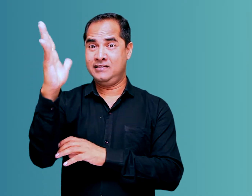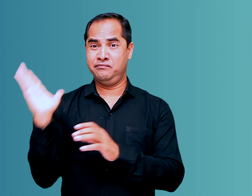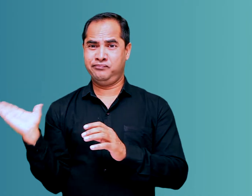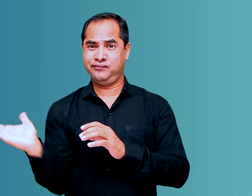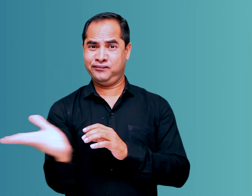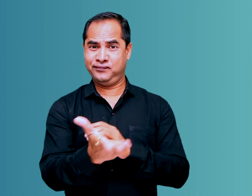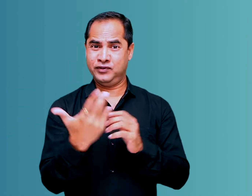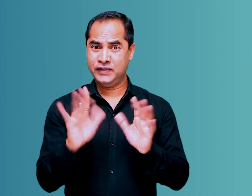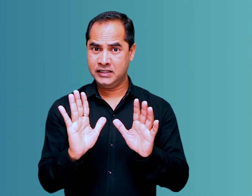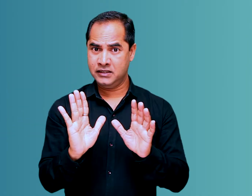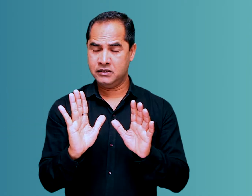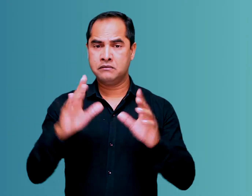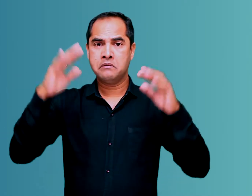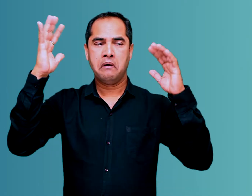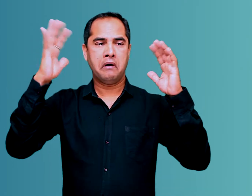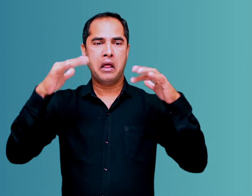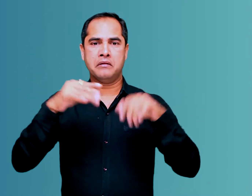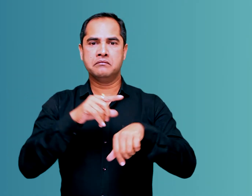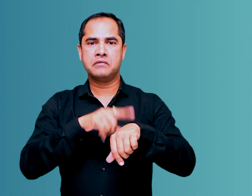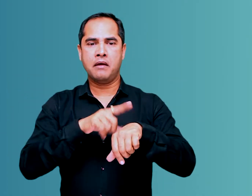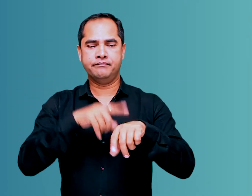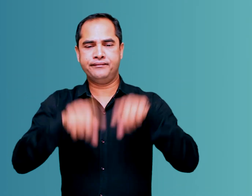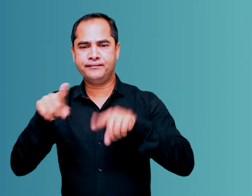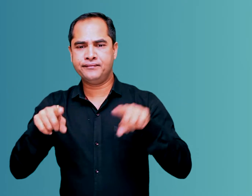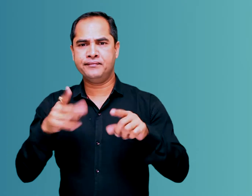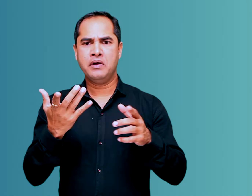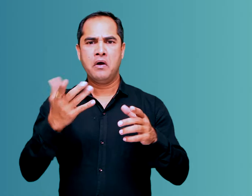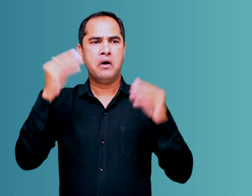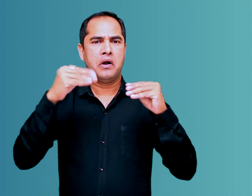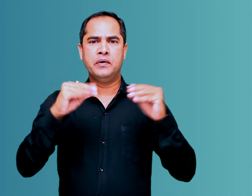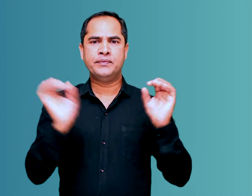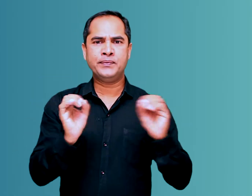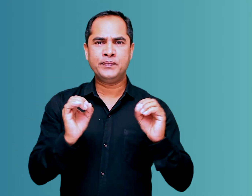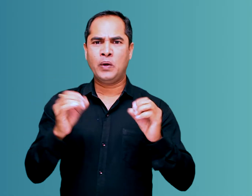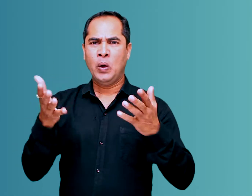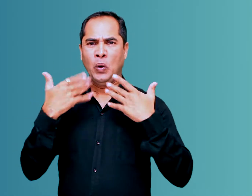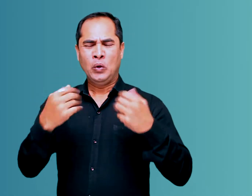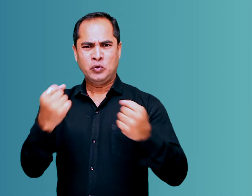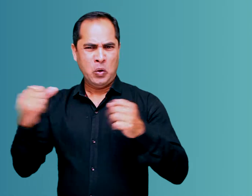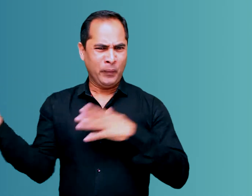it may lead to irregular rainfall or maybe no rainfall, it may lead to change